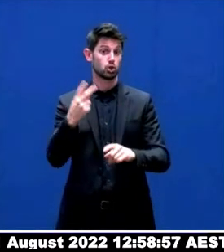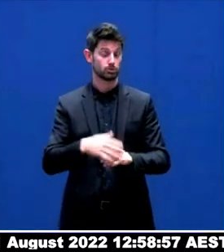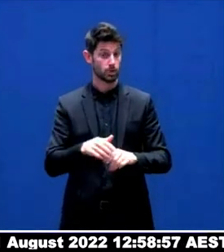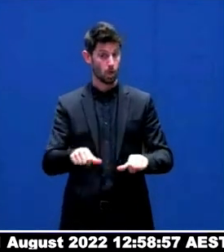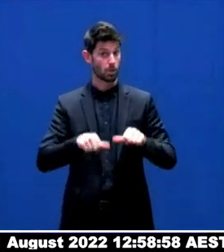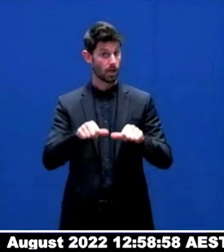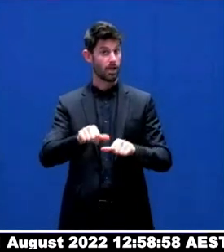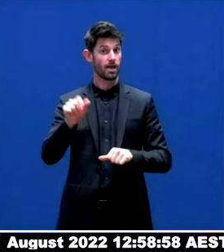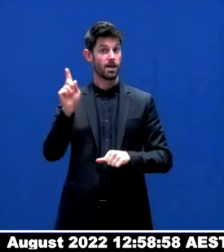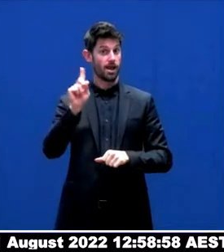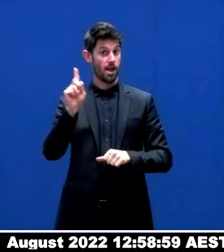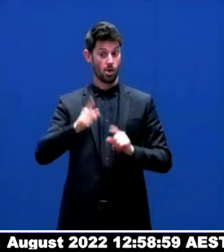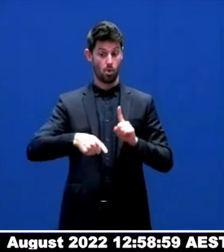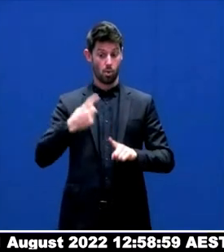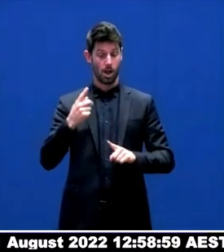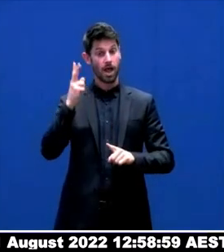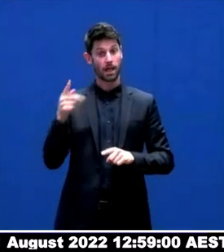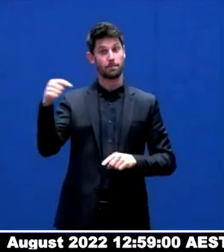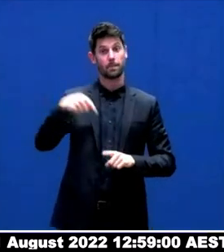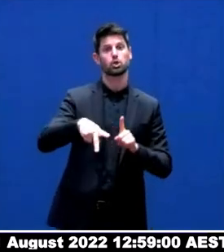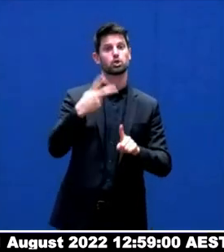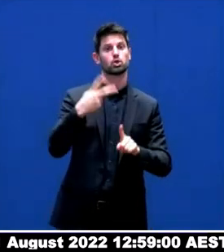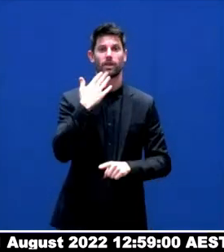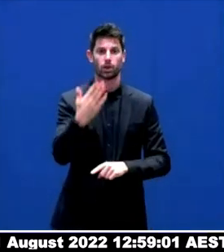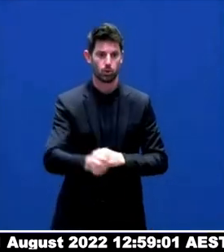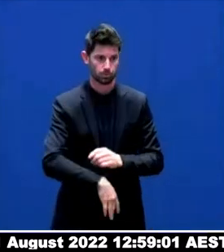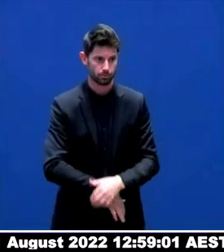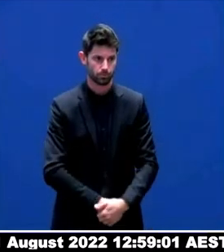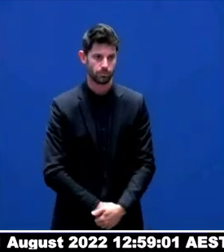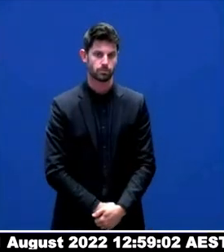We'll adjourn till 2 and resume at that time. Thanks. ASSOCIATE: The Royal Commission is adjourned.